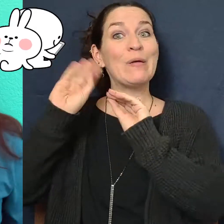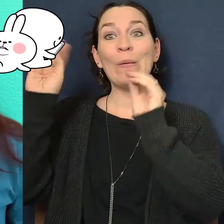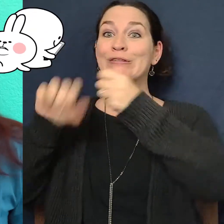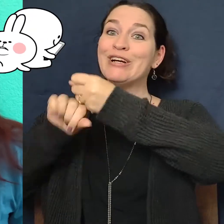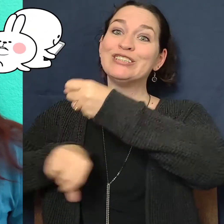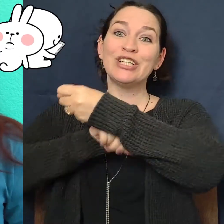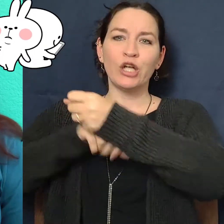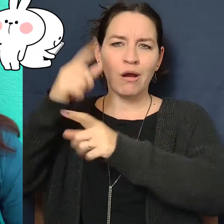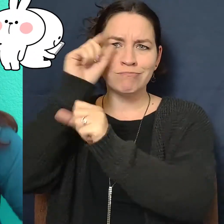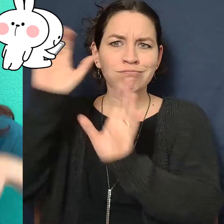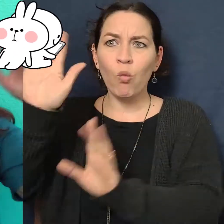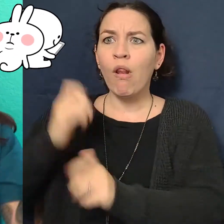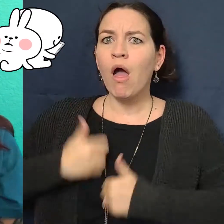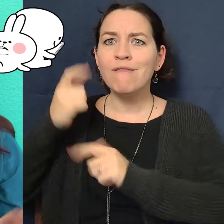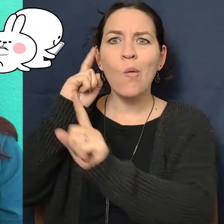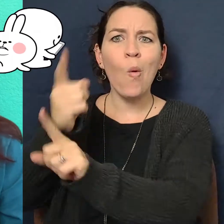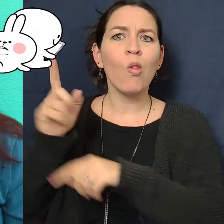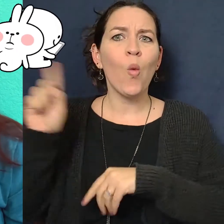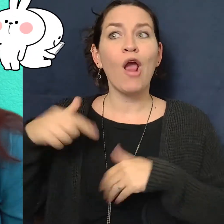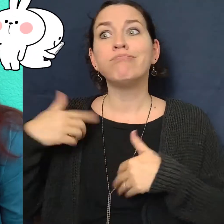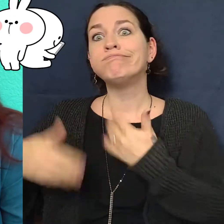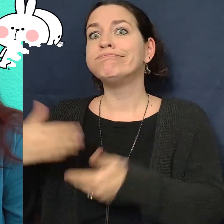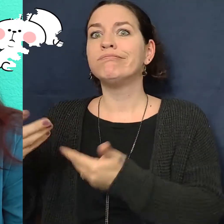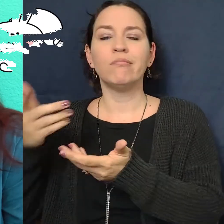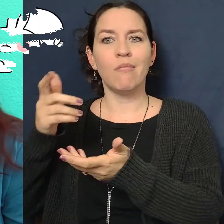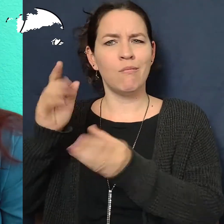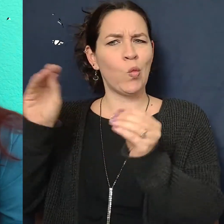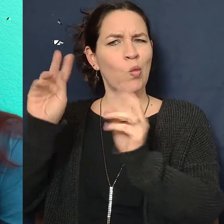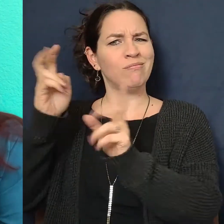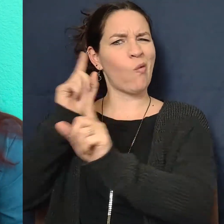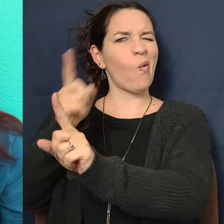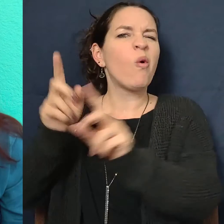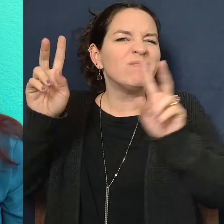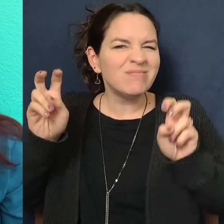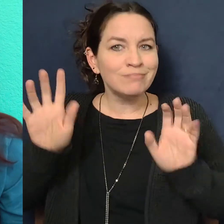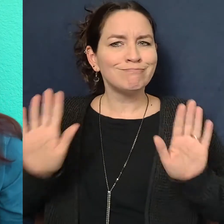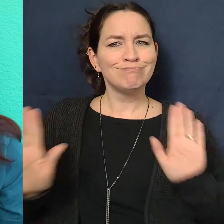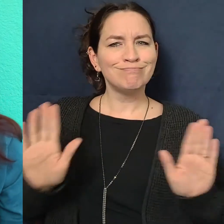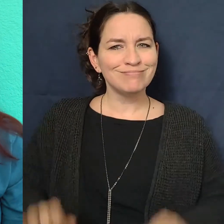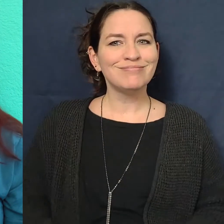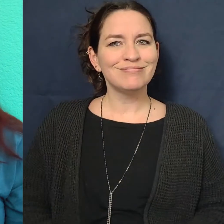get anything done. You might just constantly be flailing around, which could be fun. But it doesn't get you very far in terms of goals, or